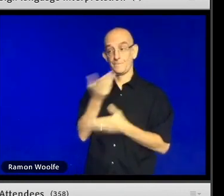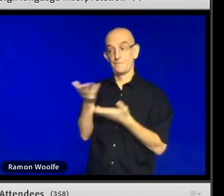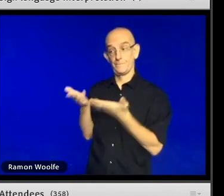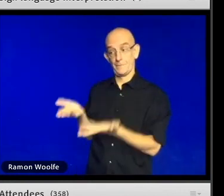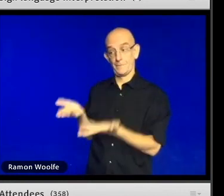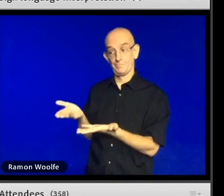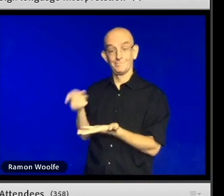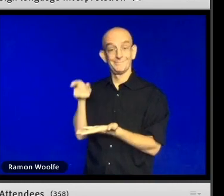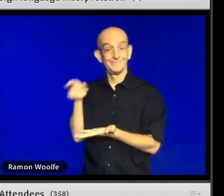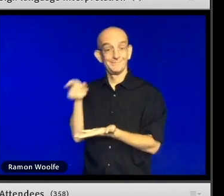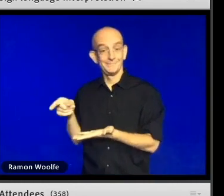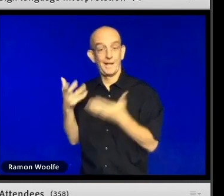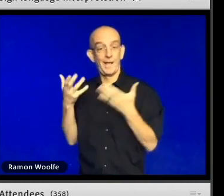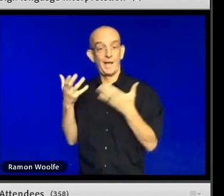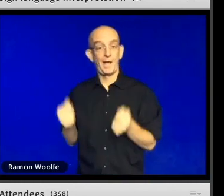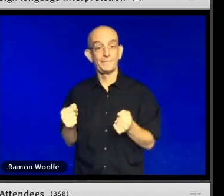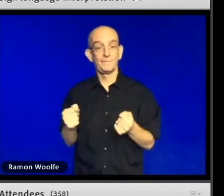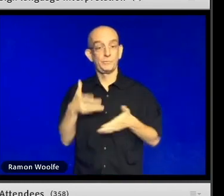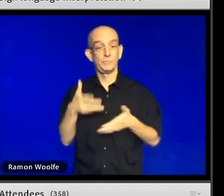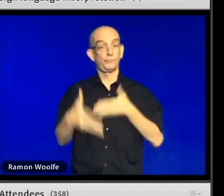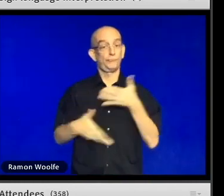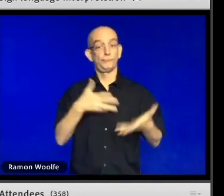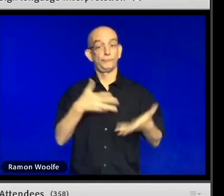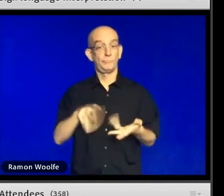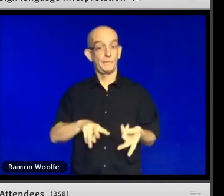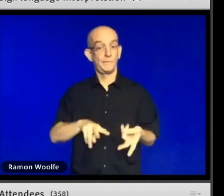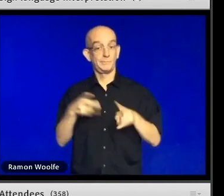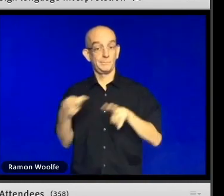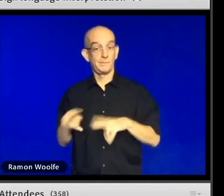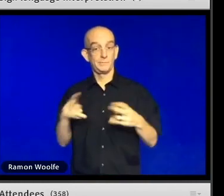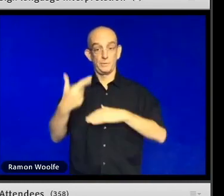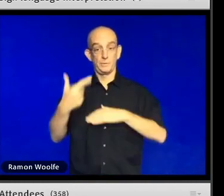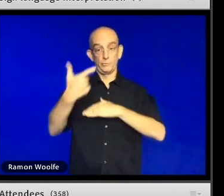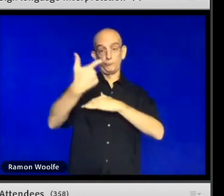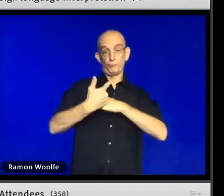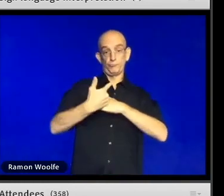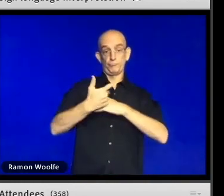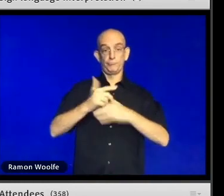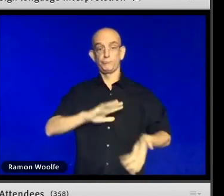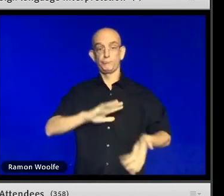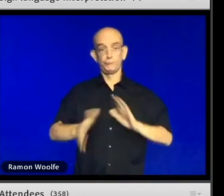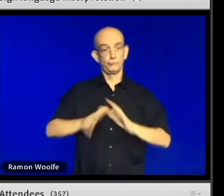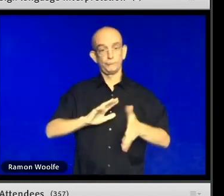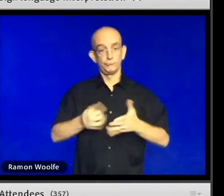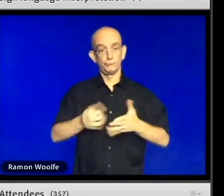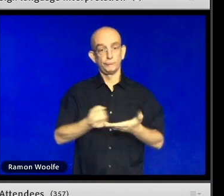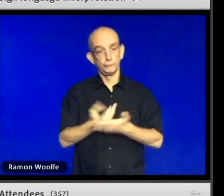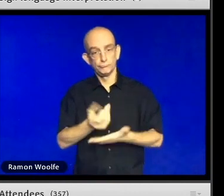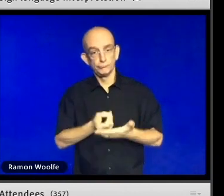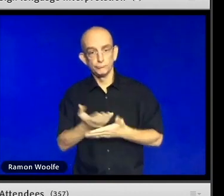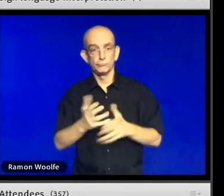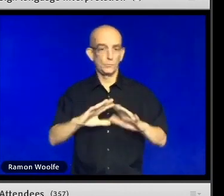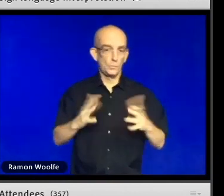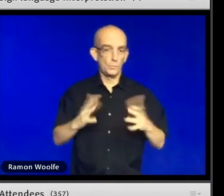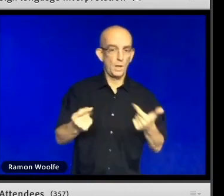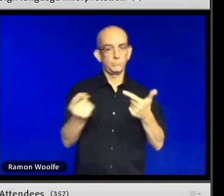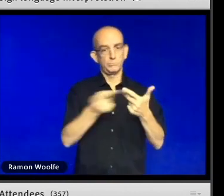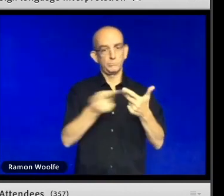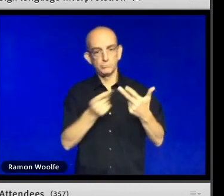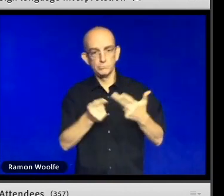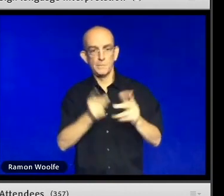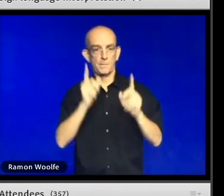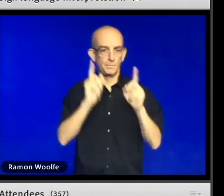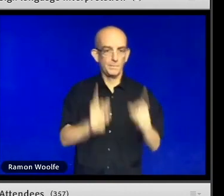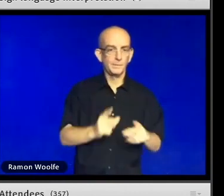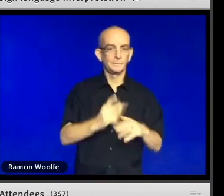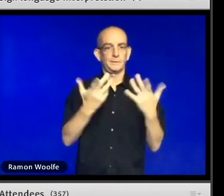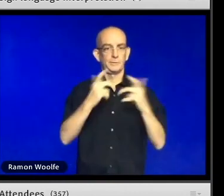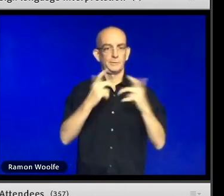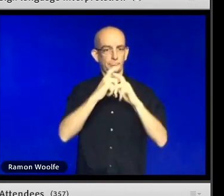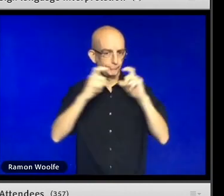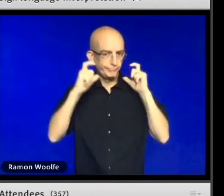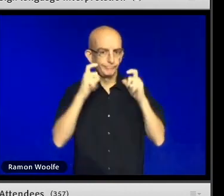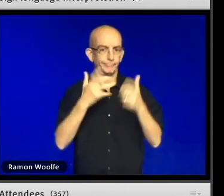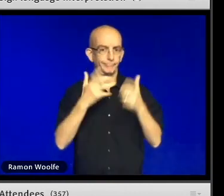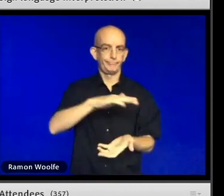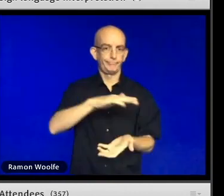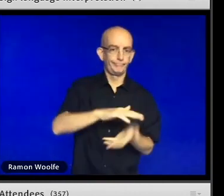you, Mirela, if you have any realtime comments on what we see coming in there.